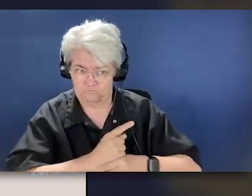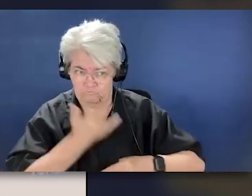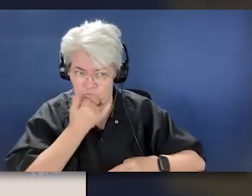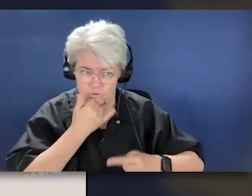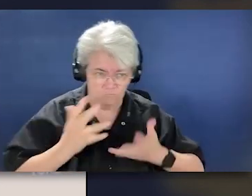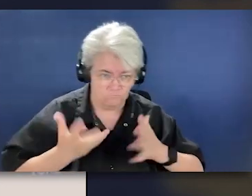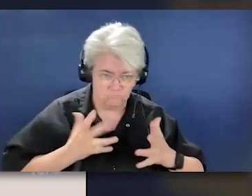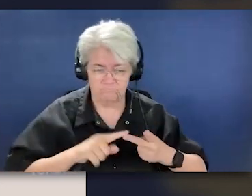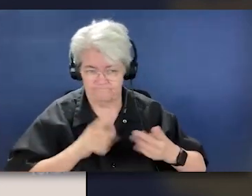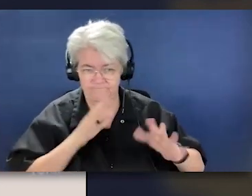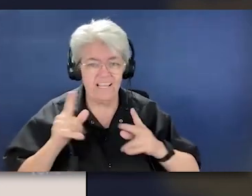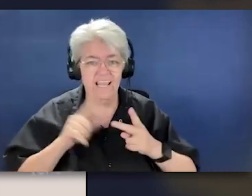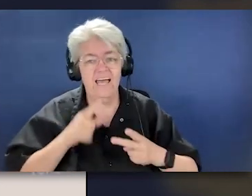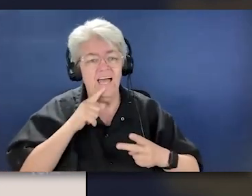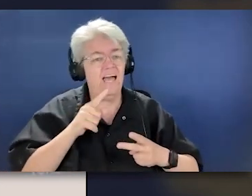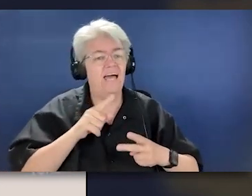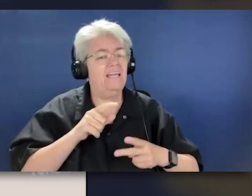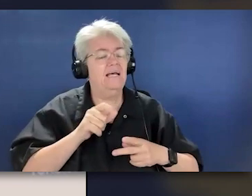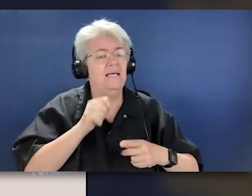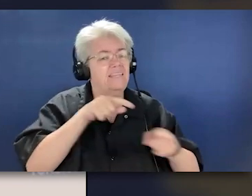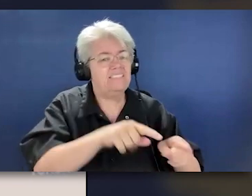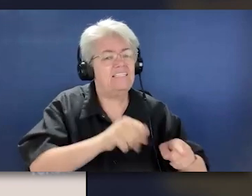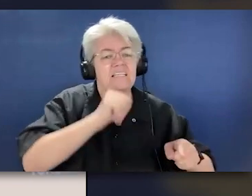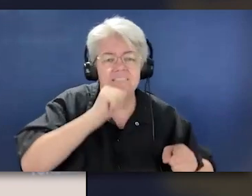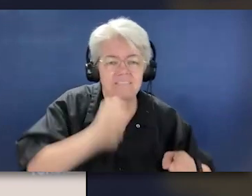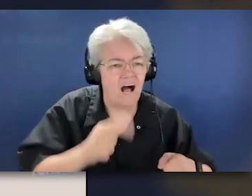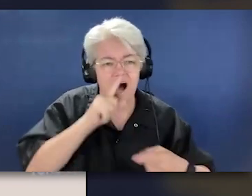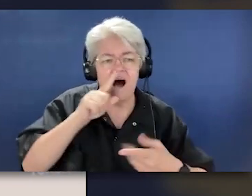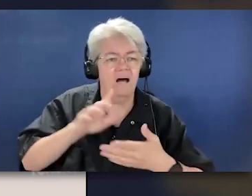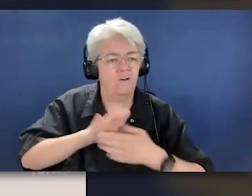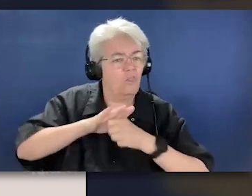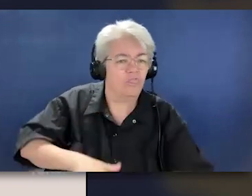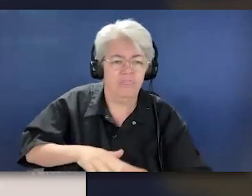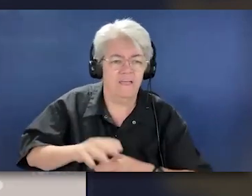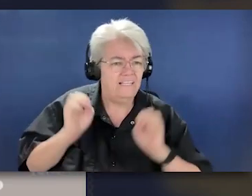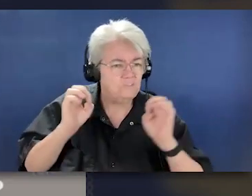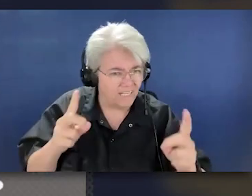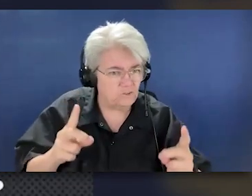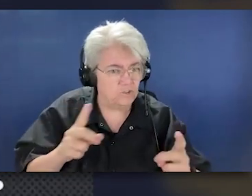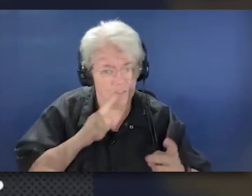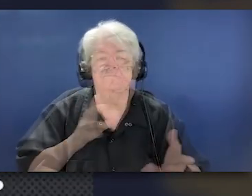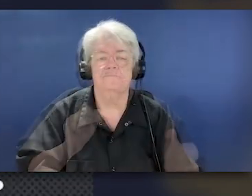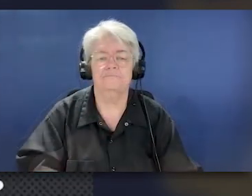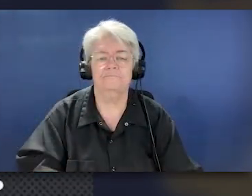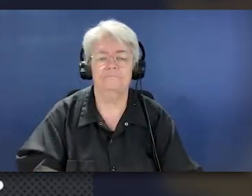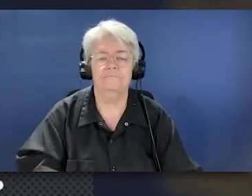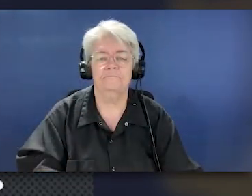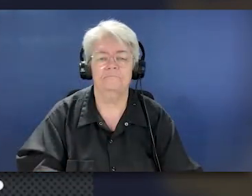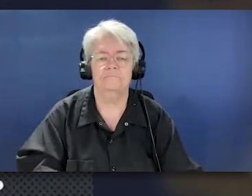than undermining educational integrity. Please join me in welcoming Dr. Bonnie Stewart.